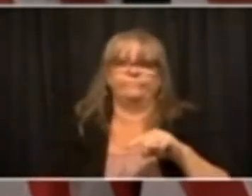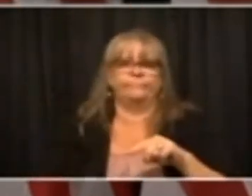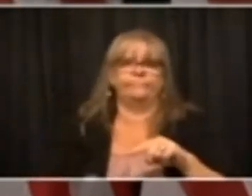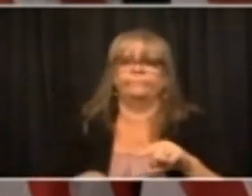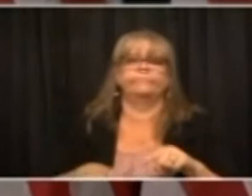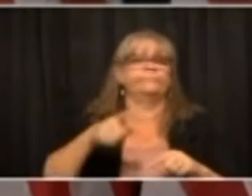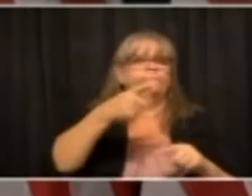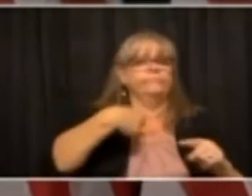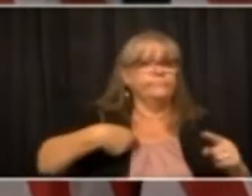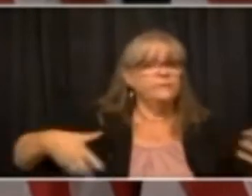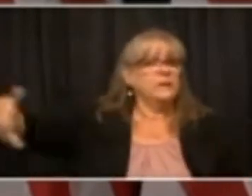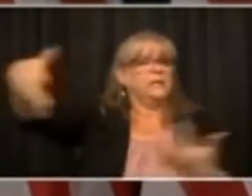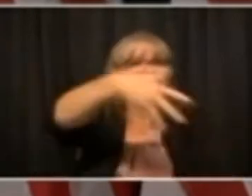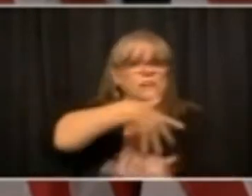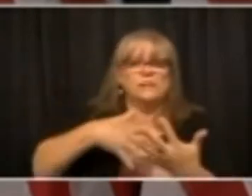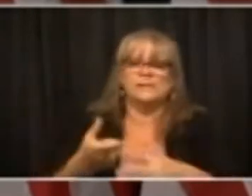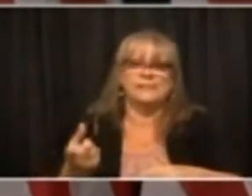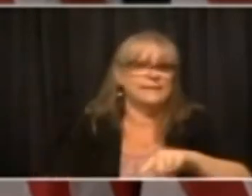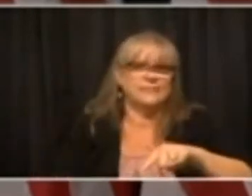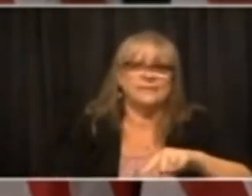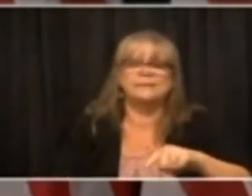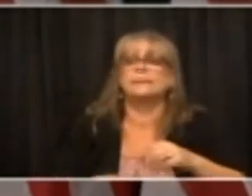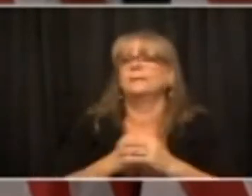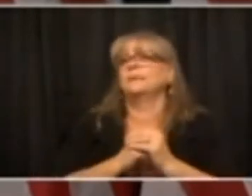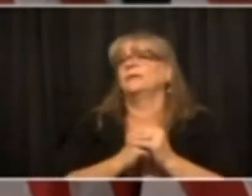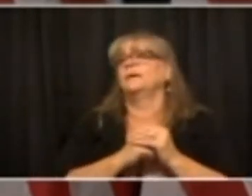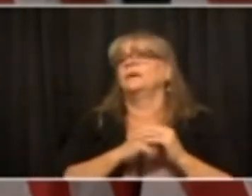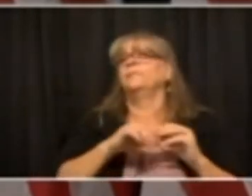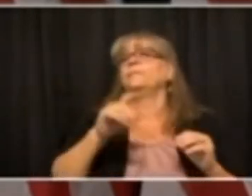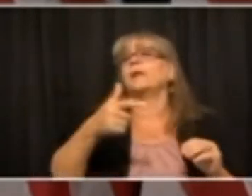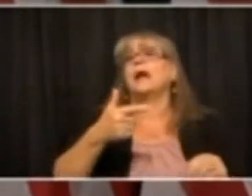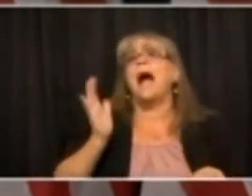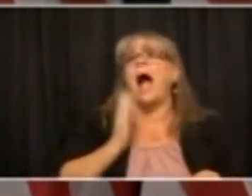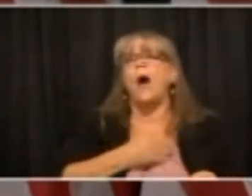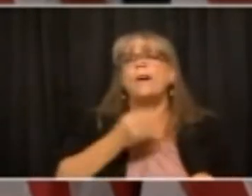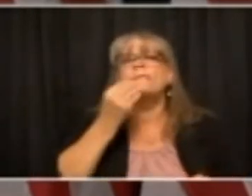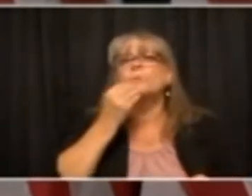uh food supplies are brought in um you know once a day to you